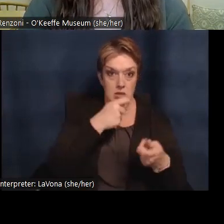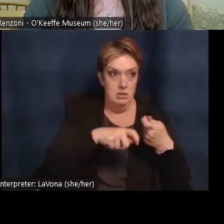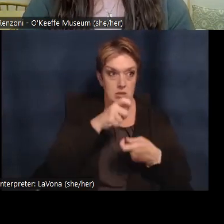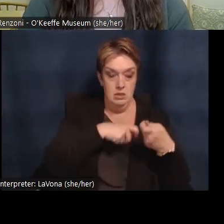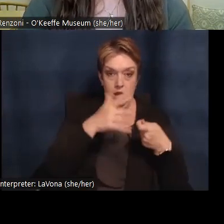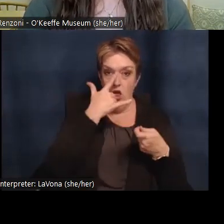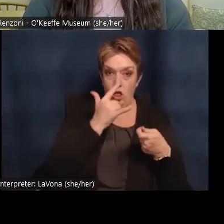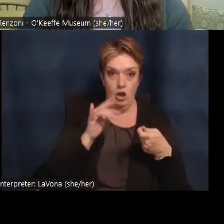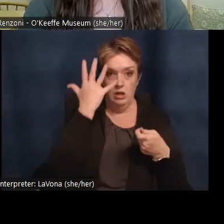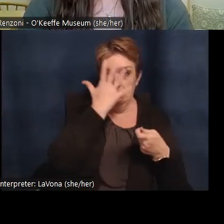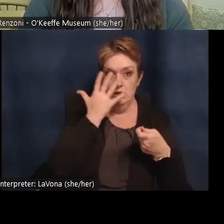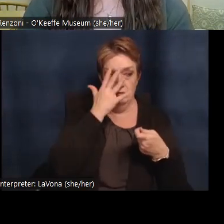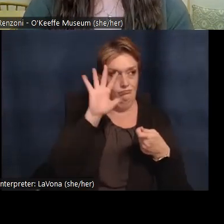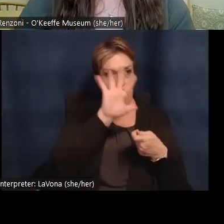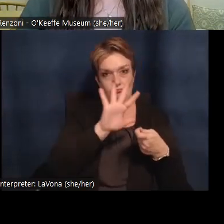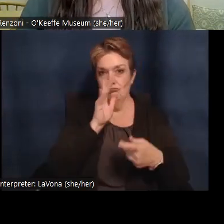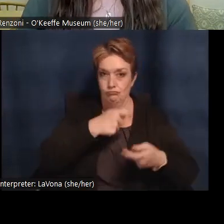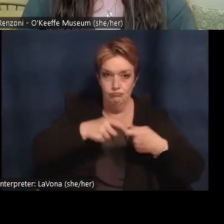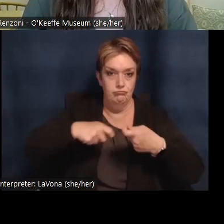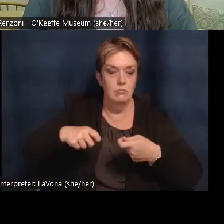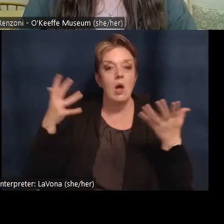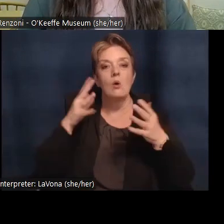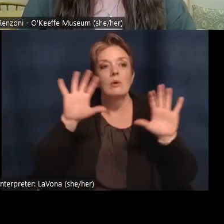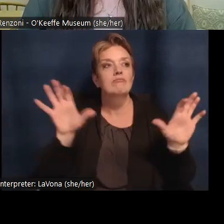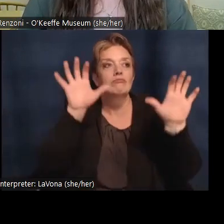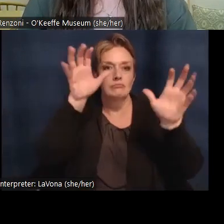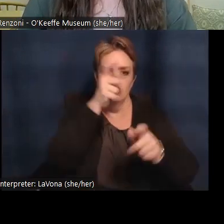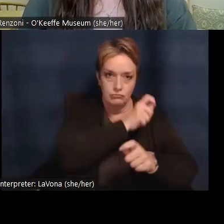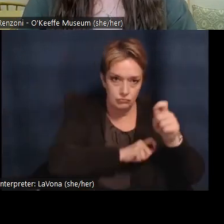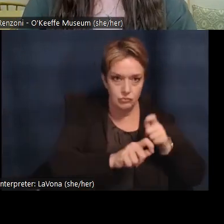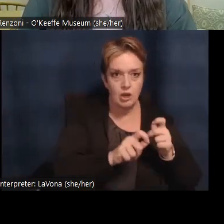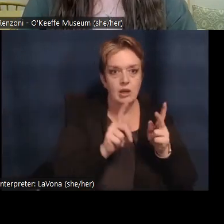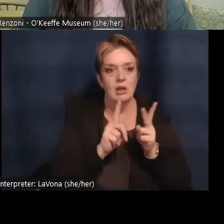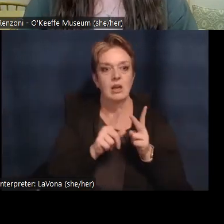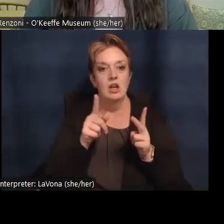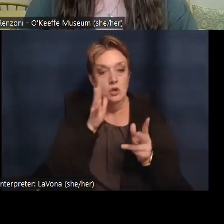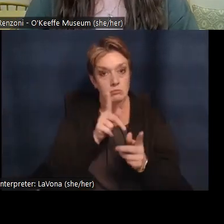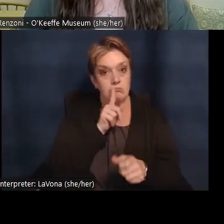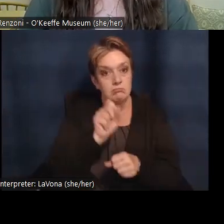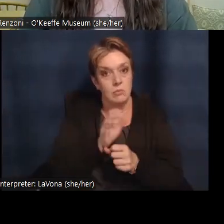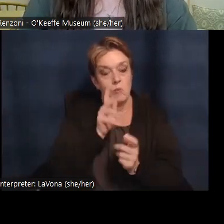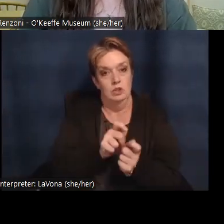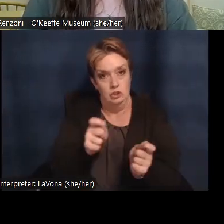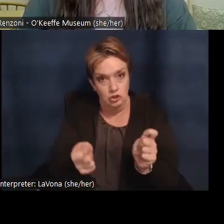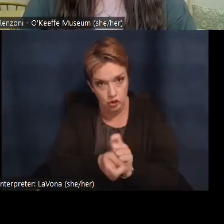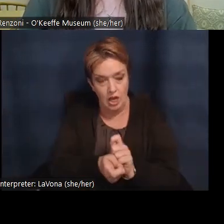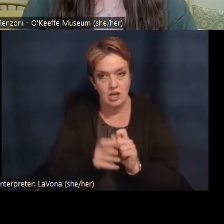Not only would she change the décor, but she would actually change the physicality of the house in many different ways.